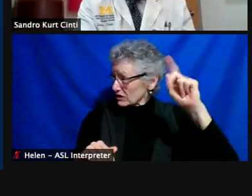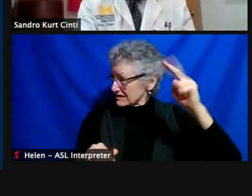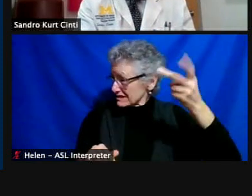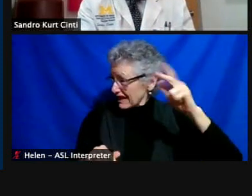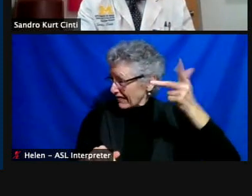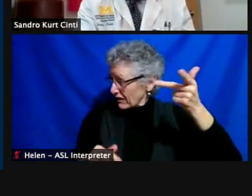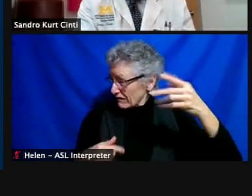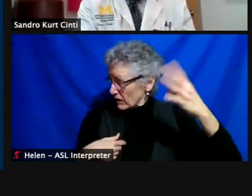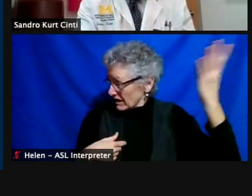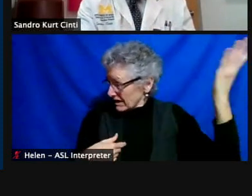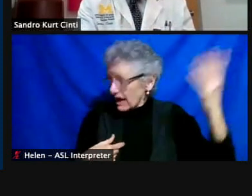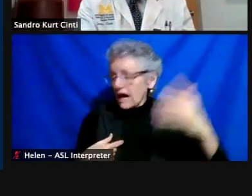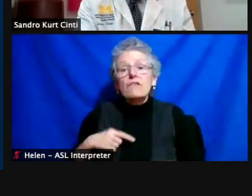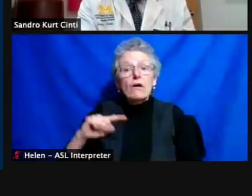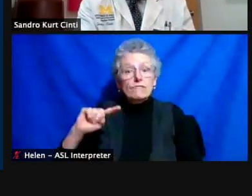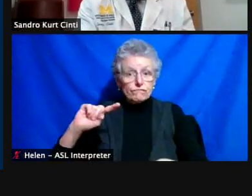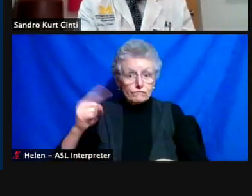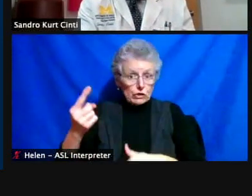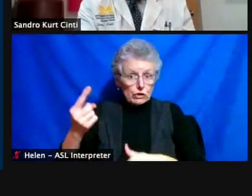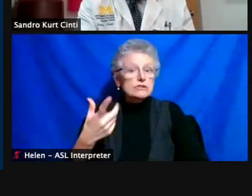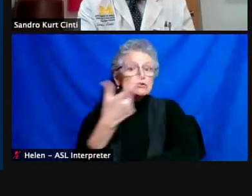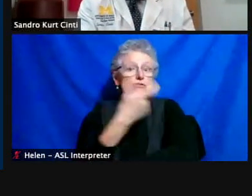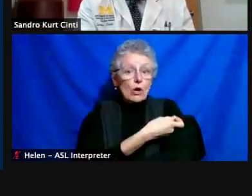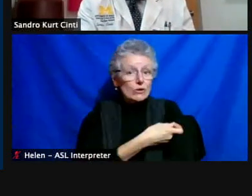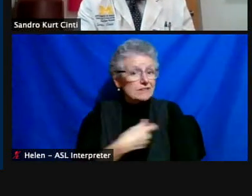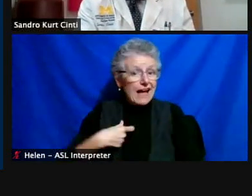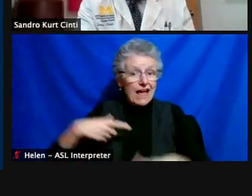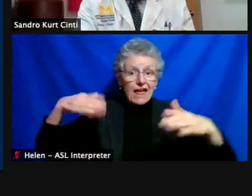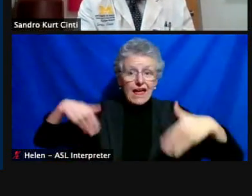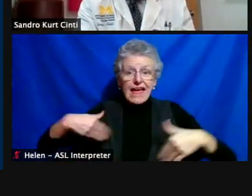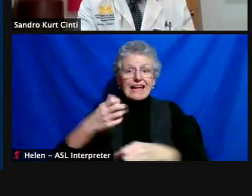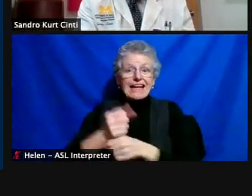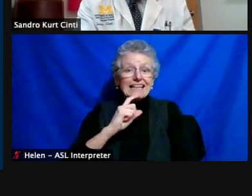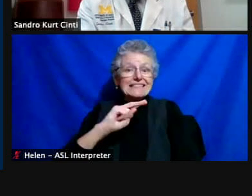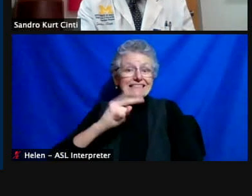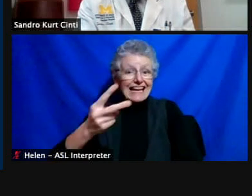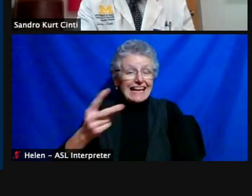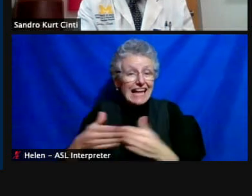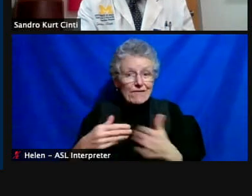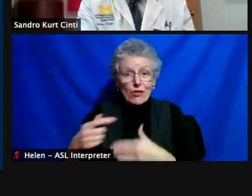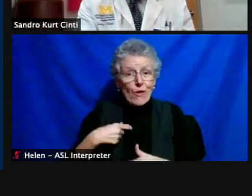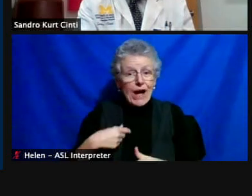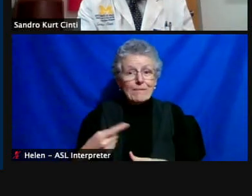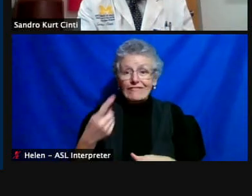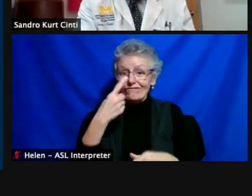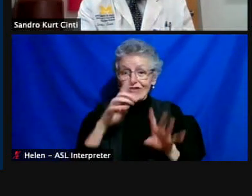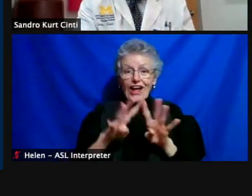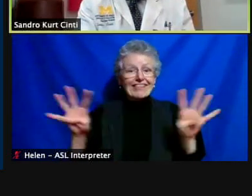I actually haven't had my second dose yet, even though I'm a frontline infectious disease doctor seeing patients. And I'll be rounding tomorrow.